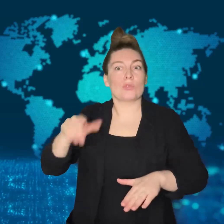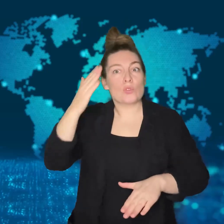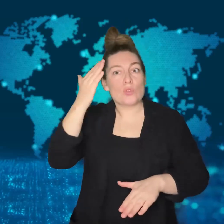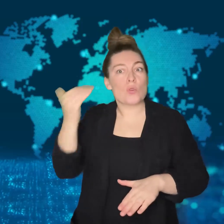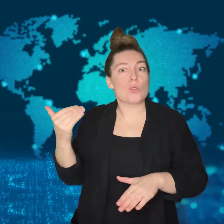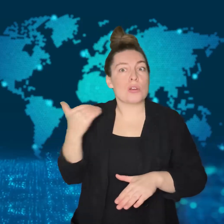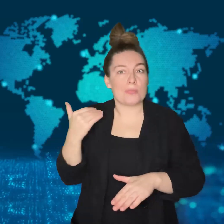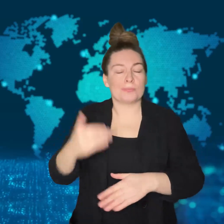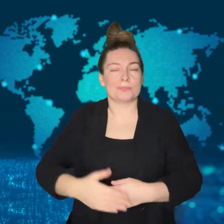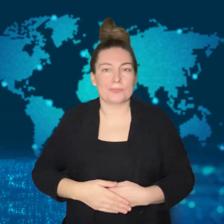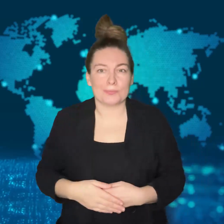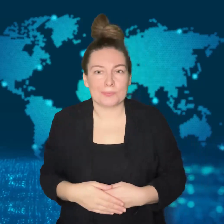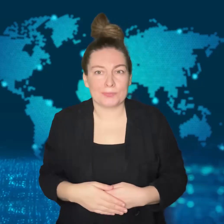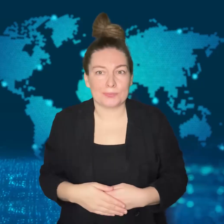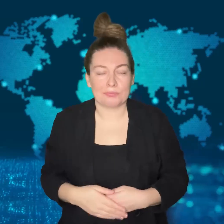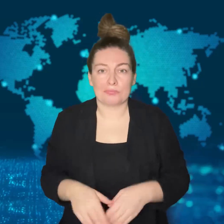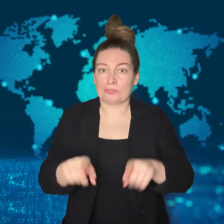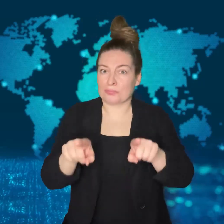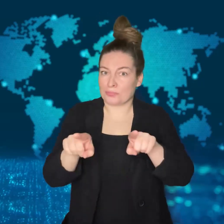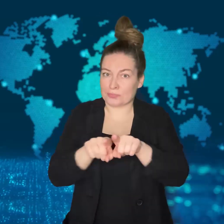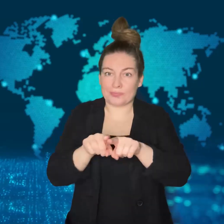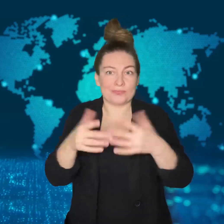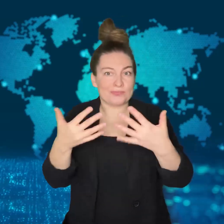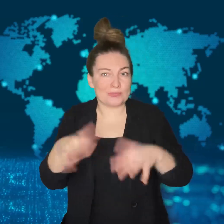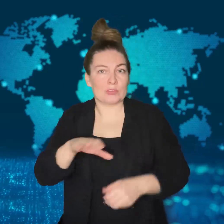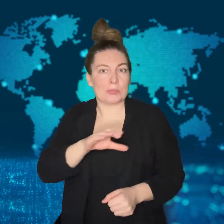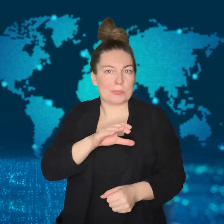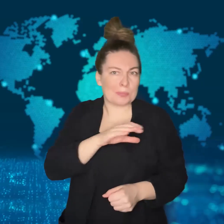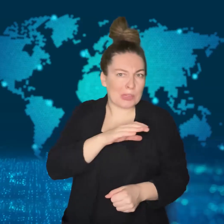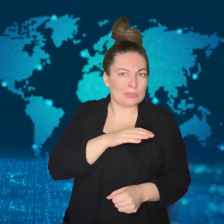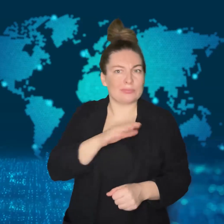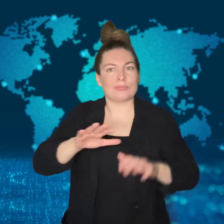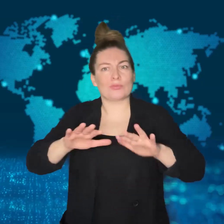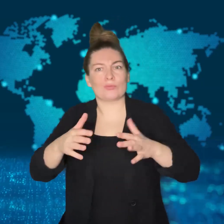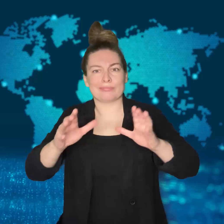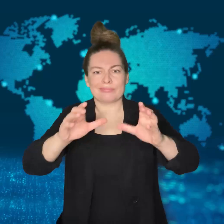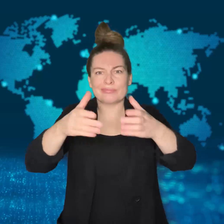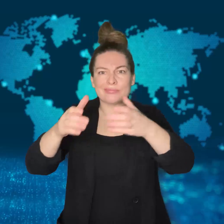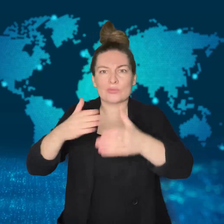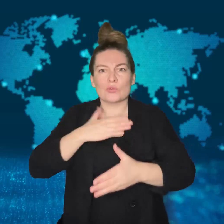expand their investigation into what caused Yoon's proposed martial law.